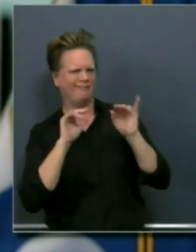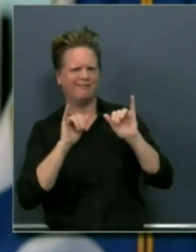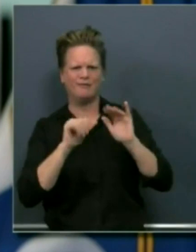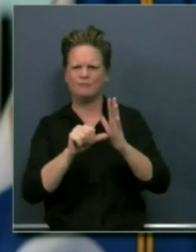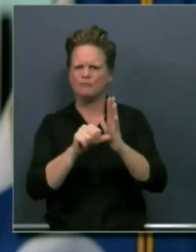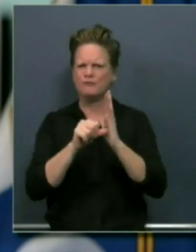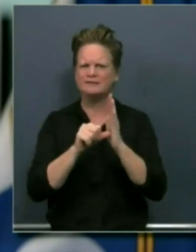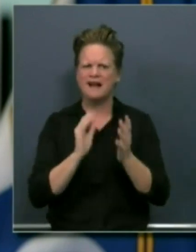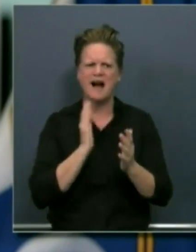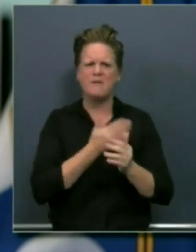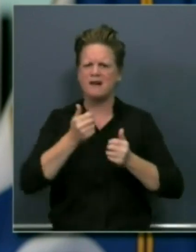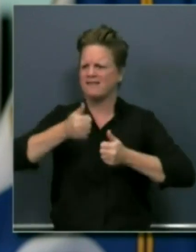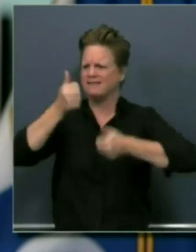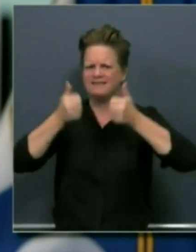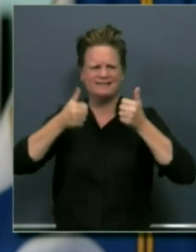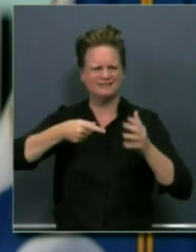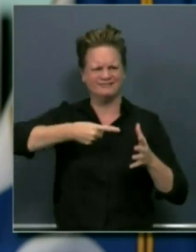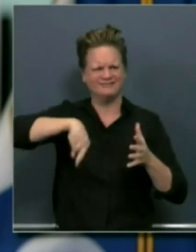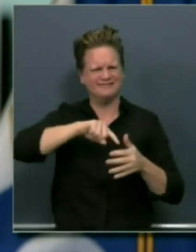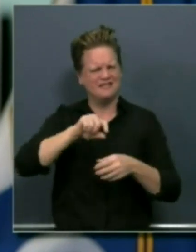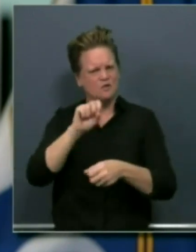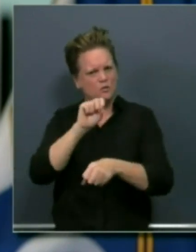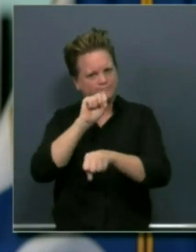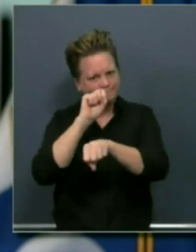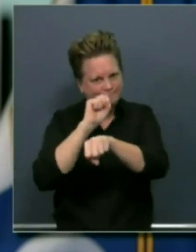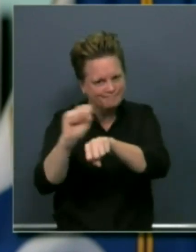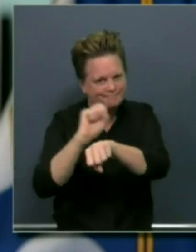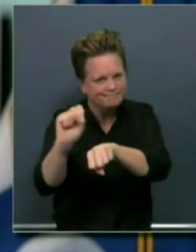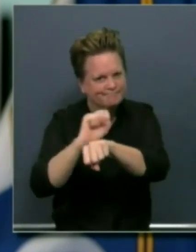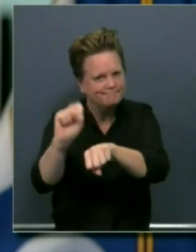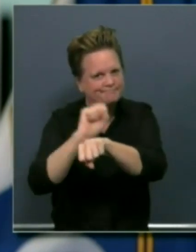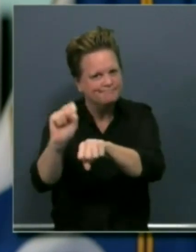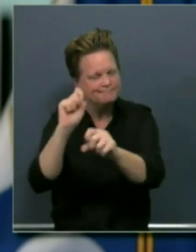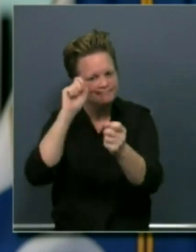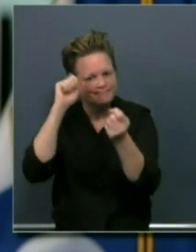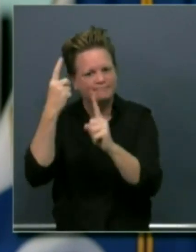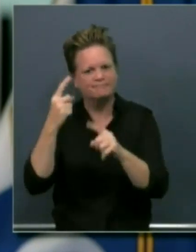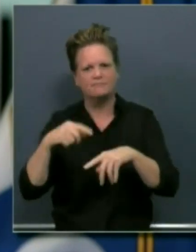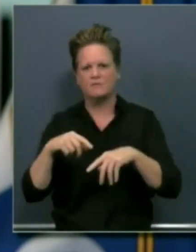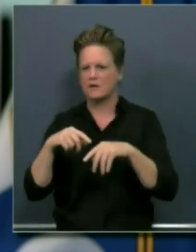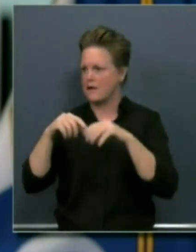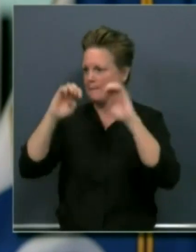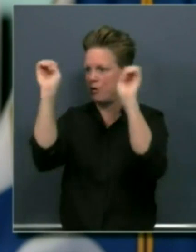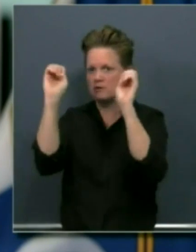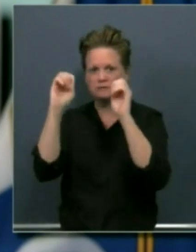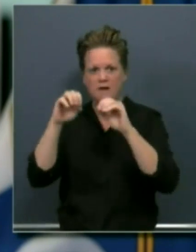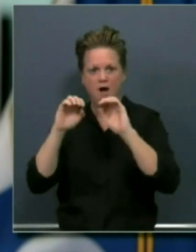CAN SPREAD AND PRESS NOT ONLY ME. BUT IN LIVE AND ALL OF US THE ABILITY FOR CHIEFS OF